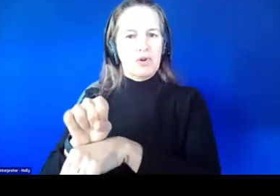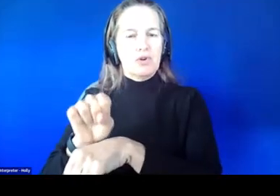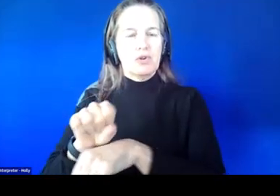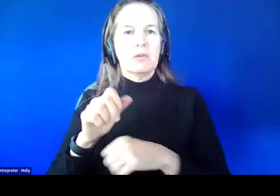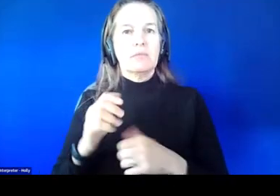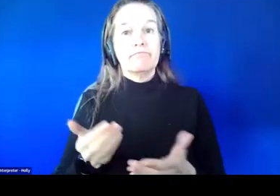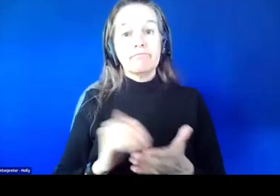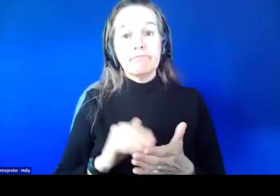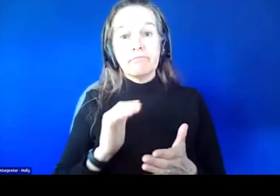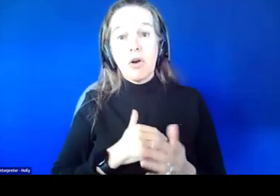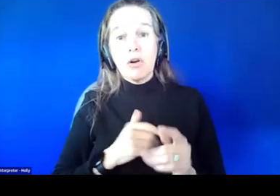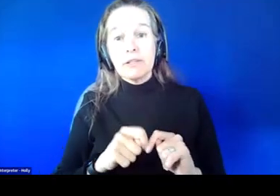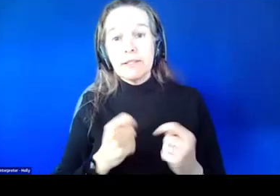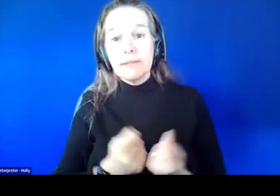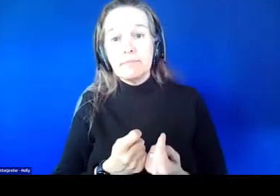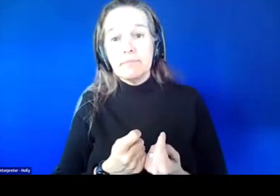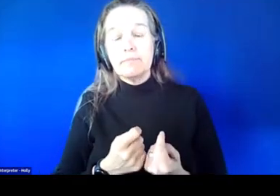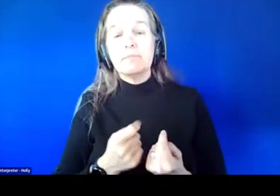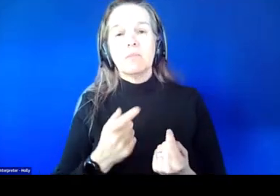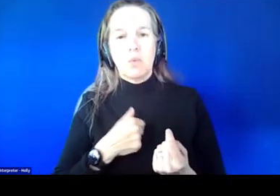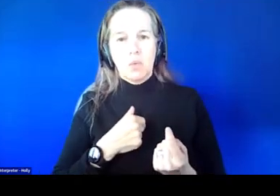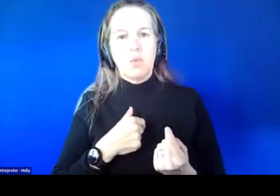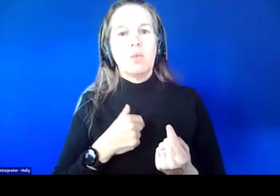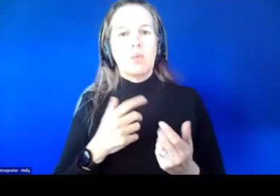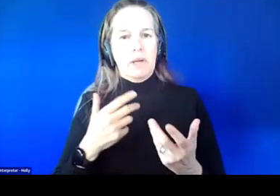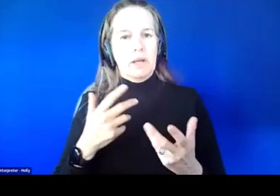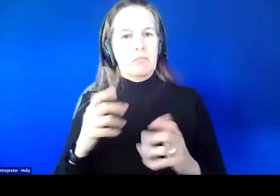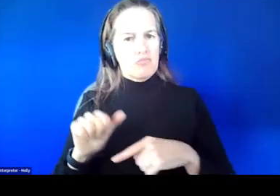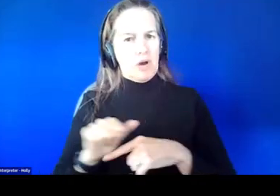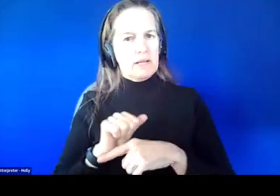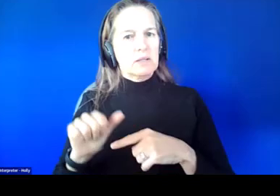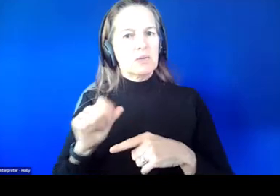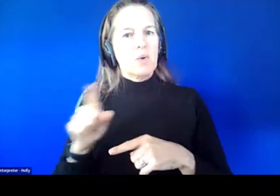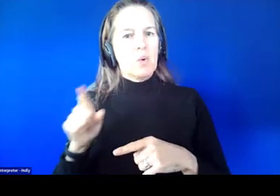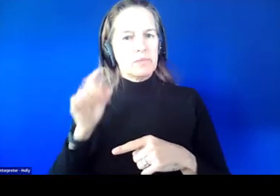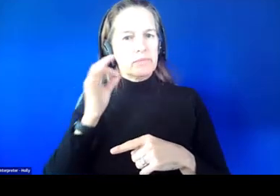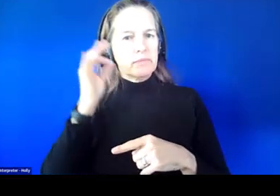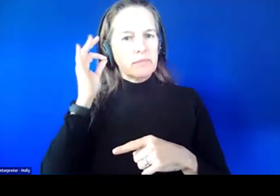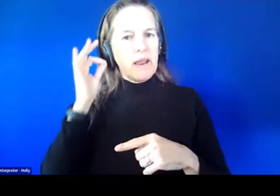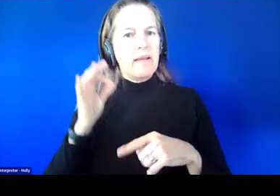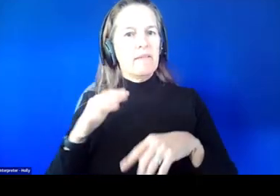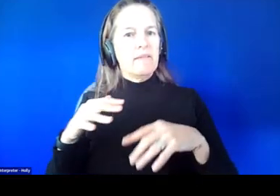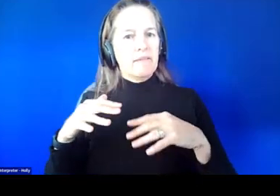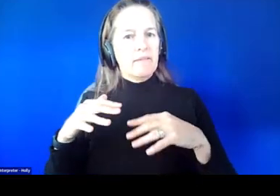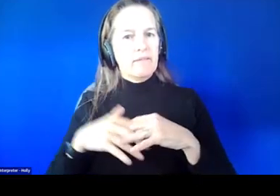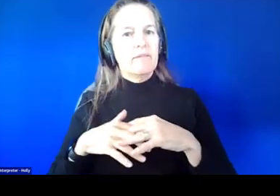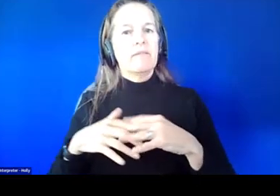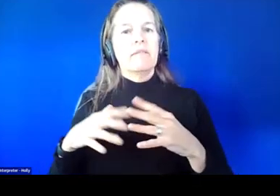we actively practice American Indian traditions. We're in the community with the people and we really focus